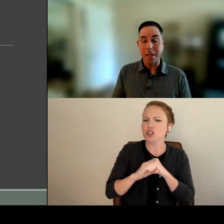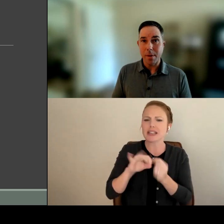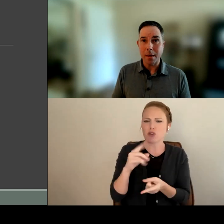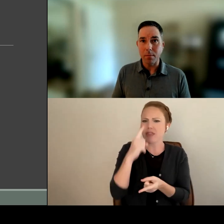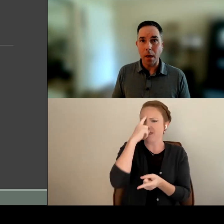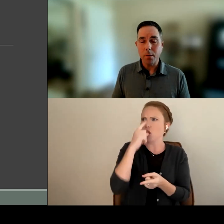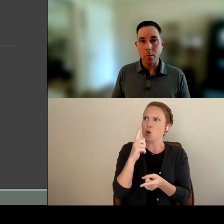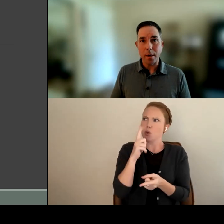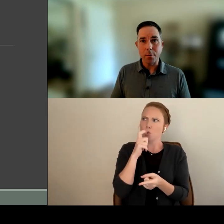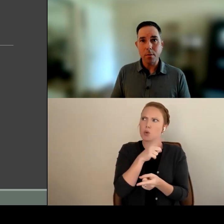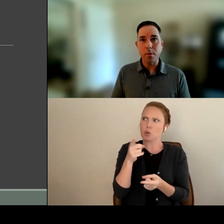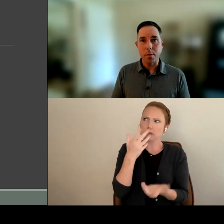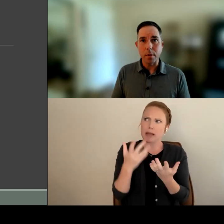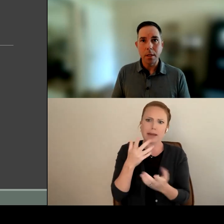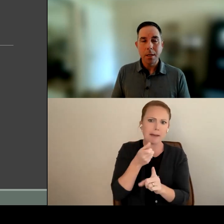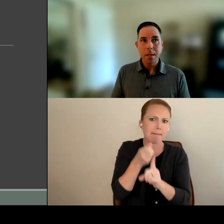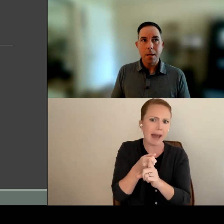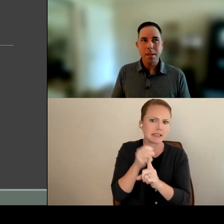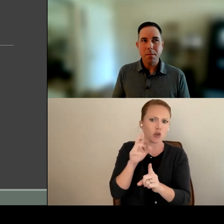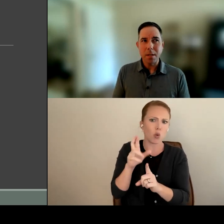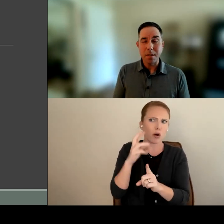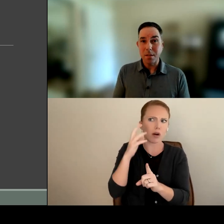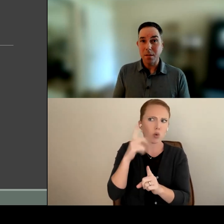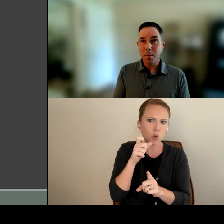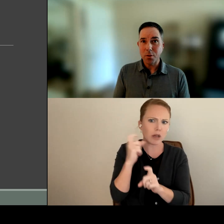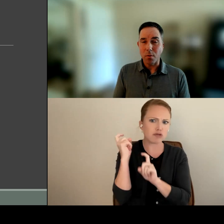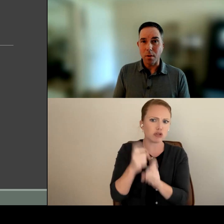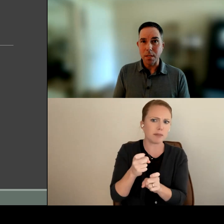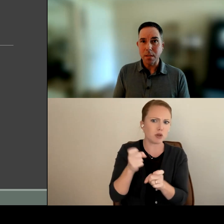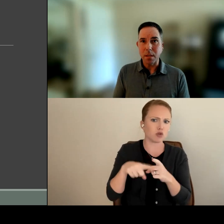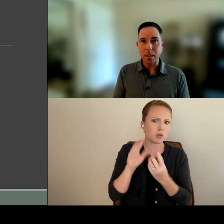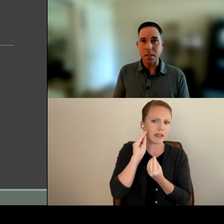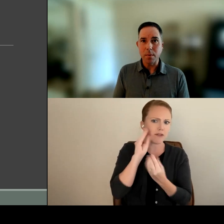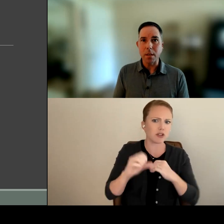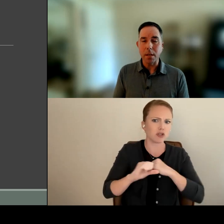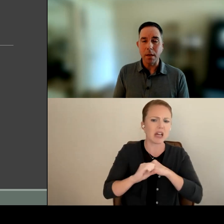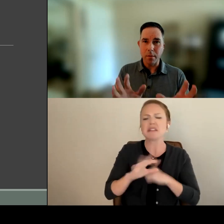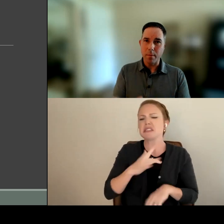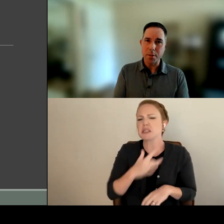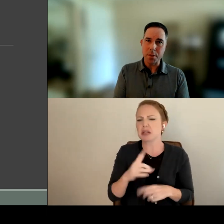be impacted by it or who might contribute to it - it tends to be a shorter list than accessibility.